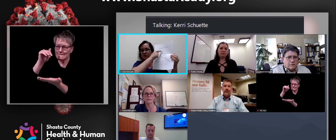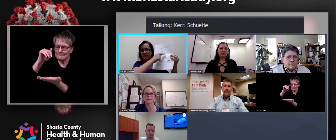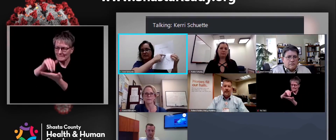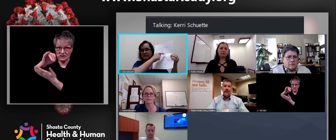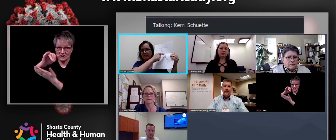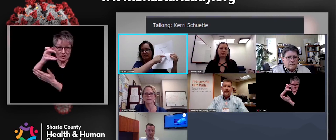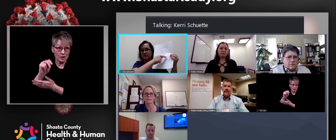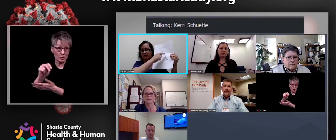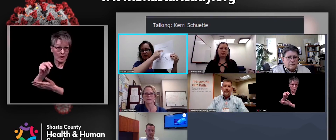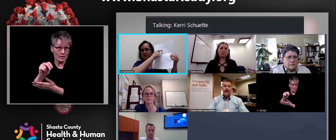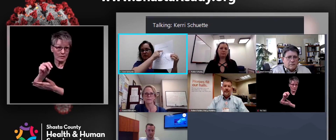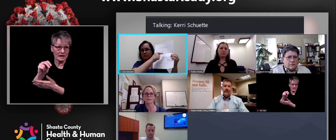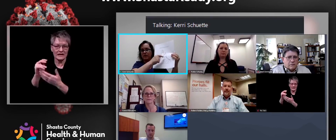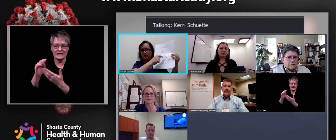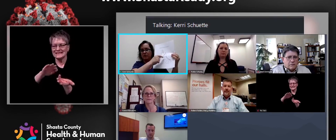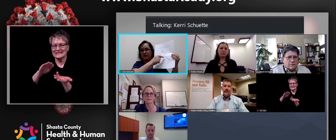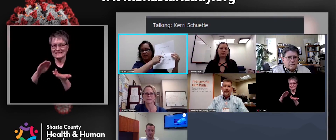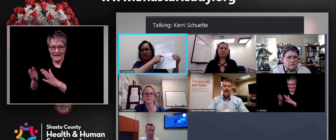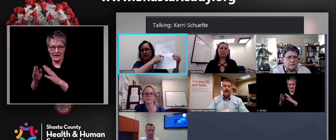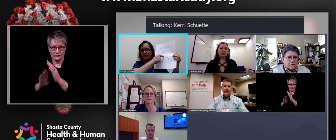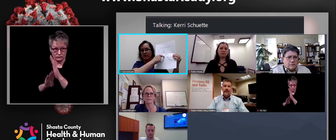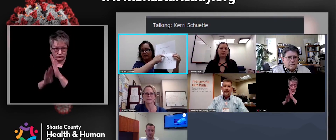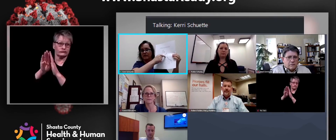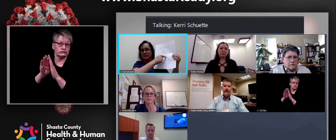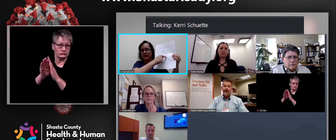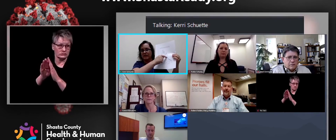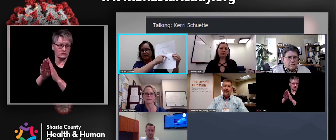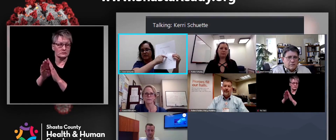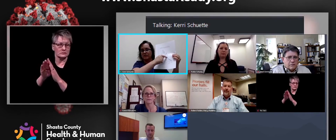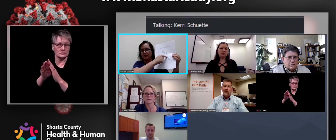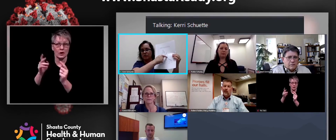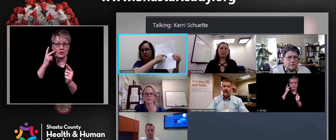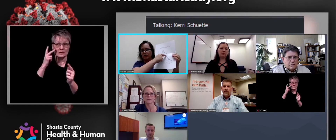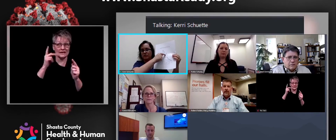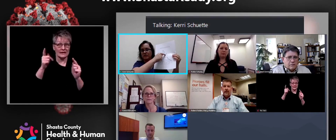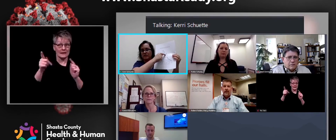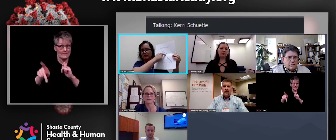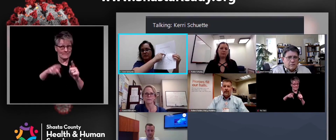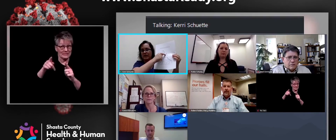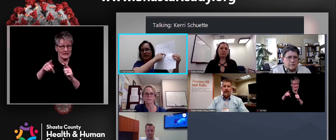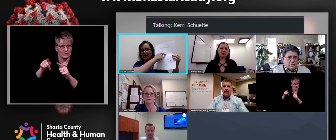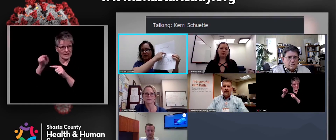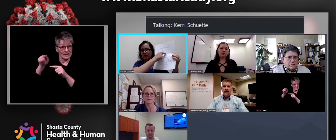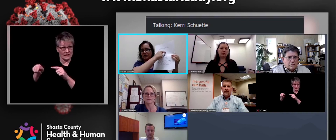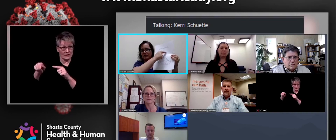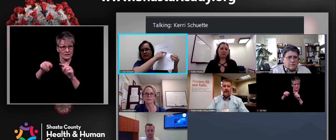are connected. The people that are in this spike were also in this spike and were also